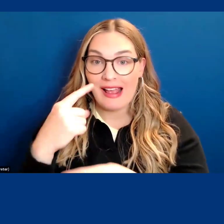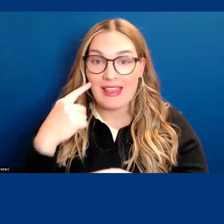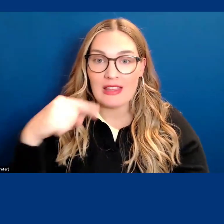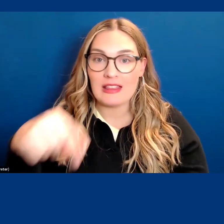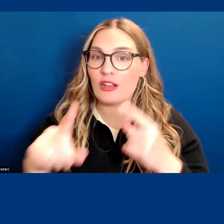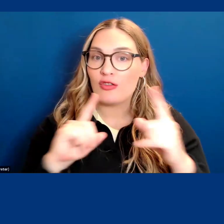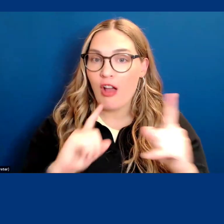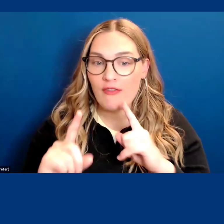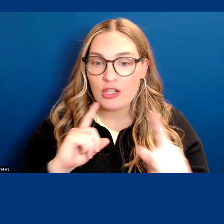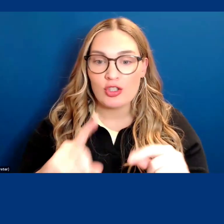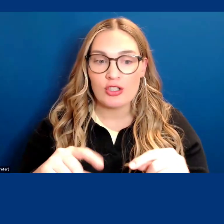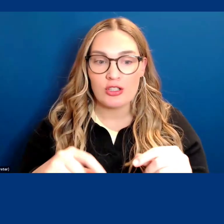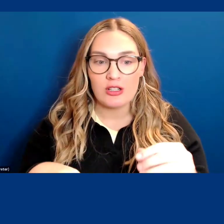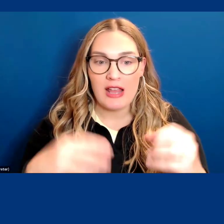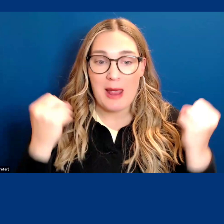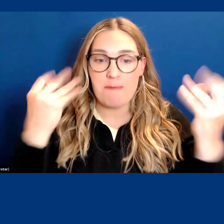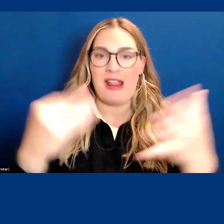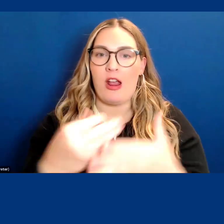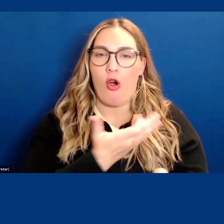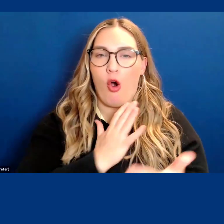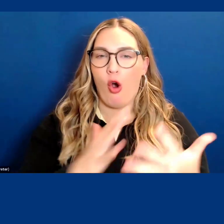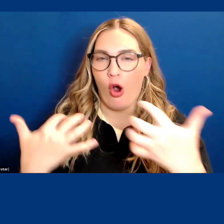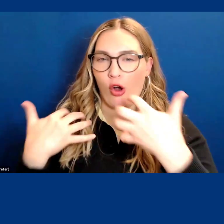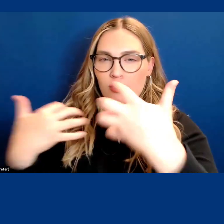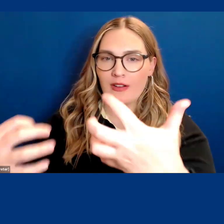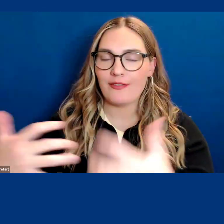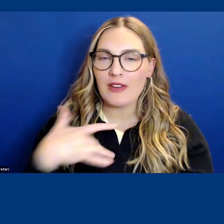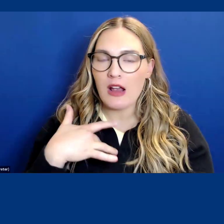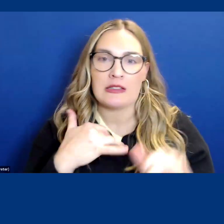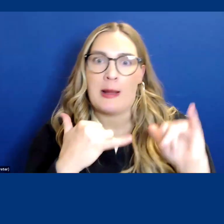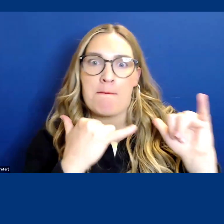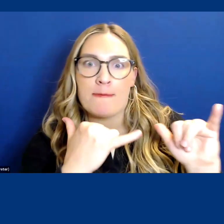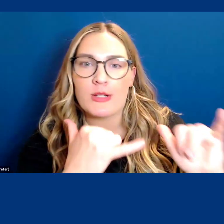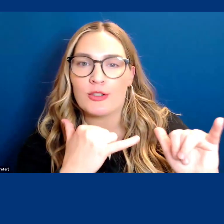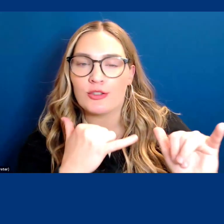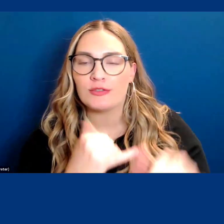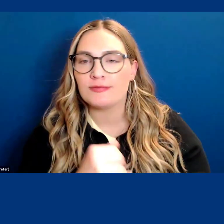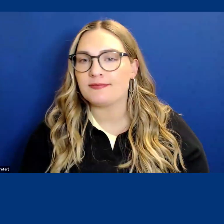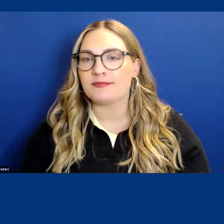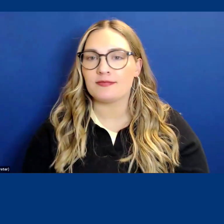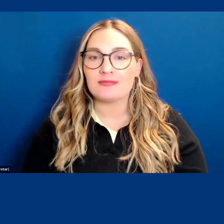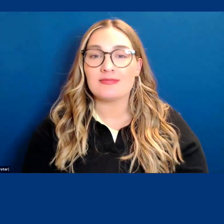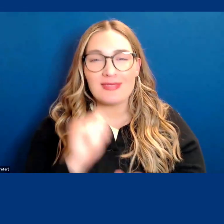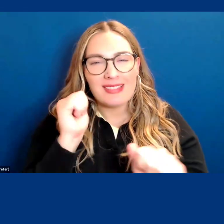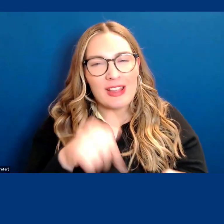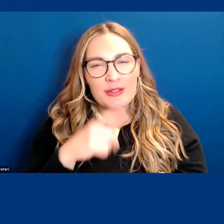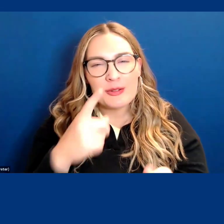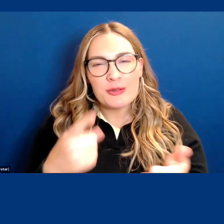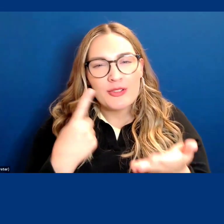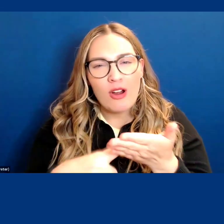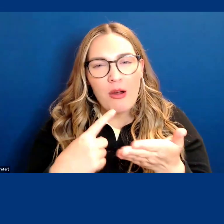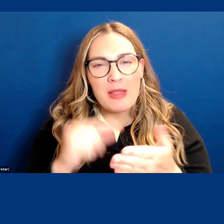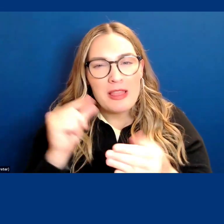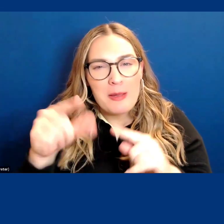audience who are probably feeling similar. Can we talk a little bit about postpartum a little